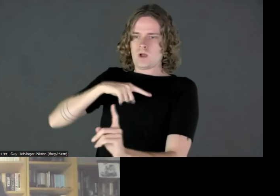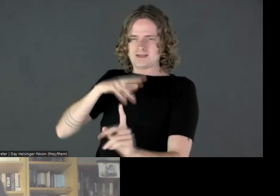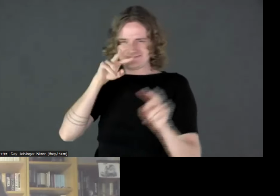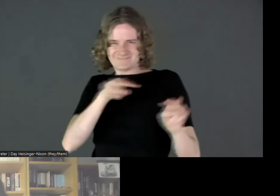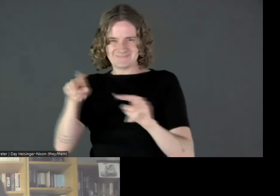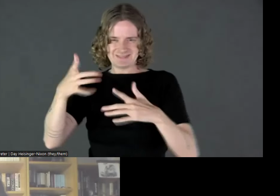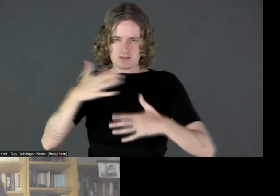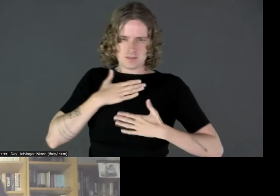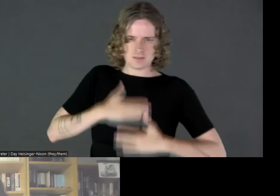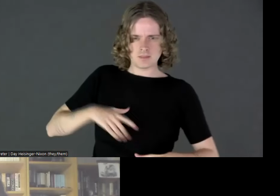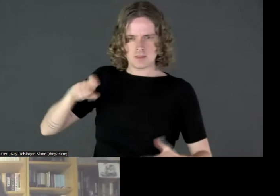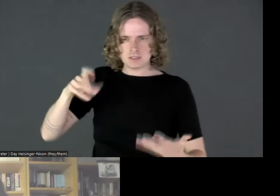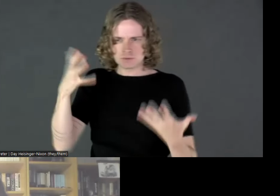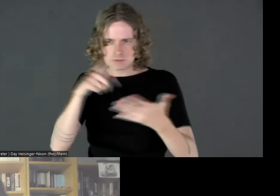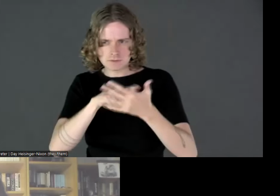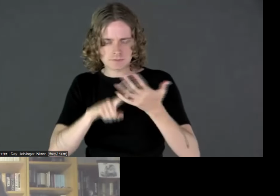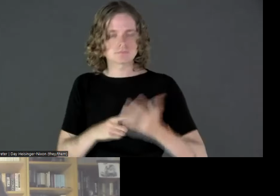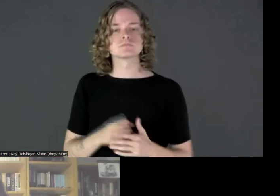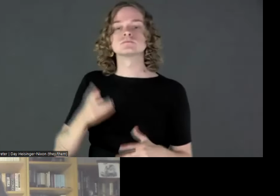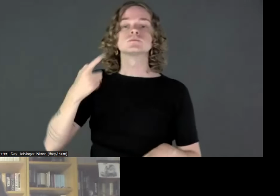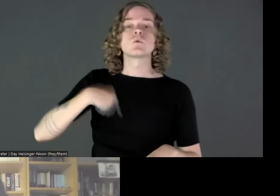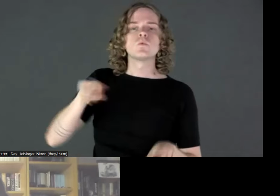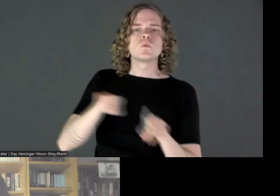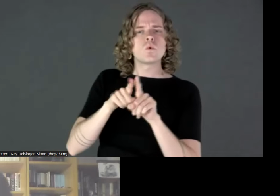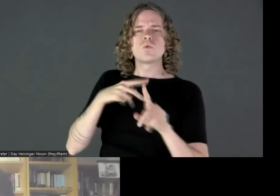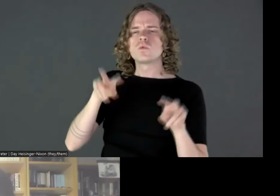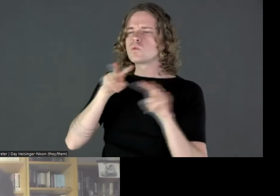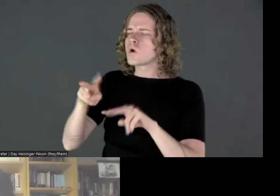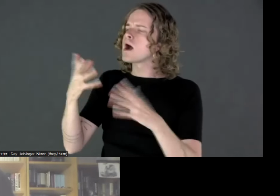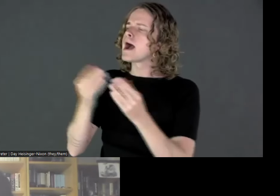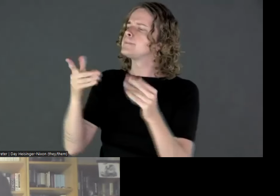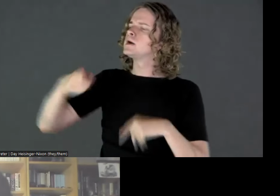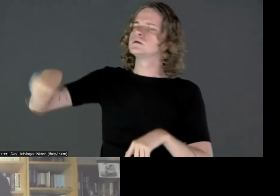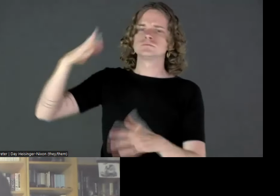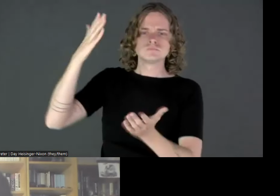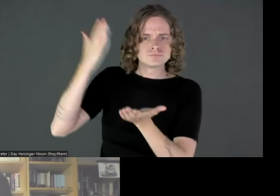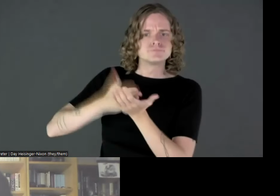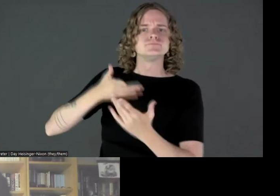in technical support at the local level. So what's the cluster members.